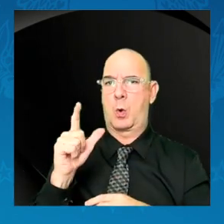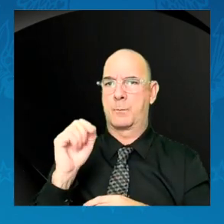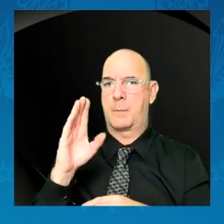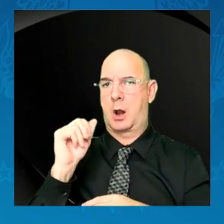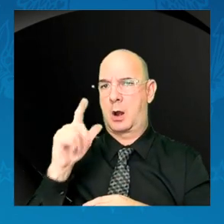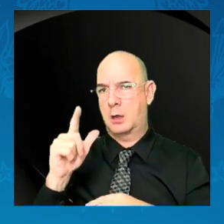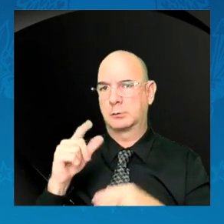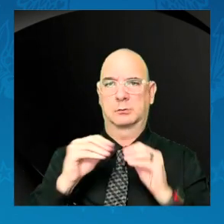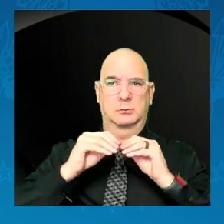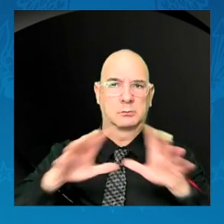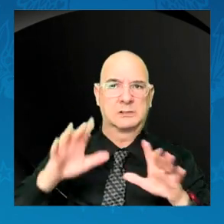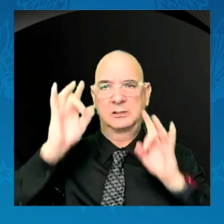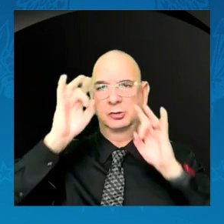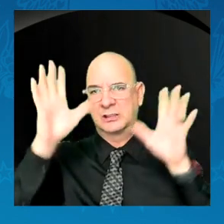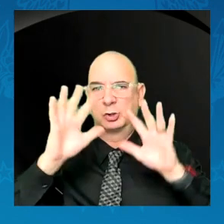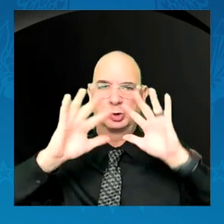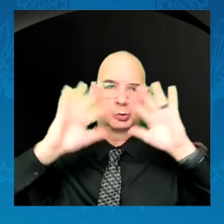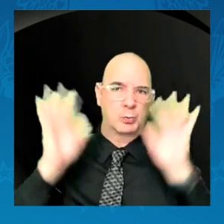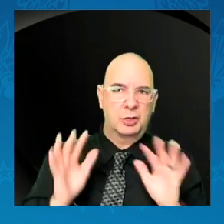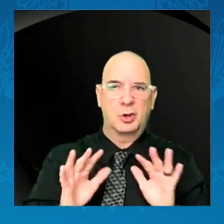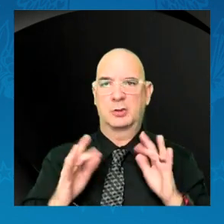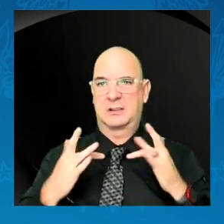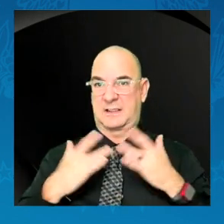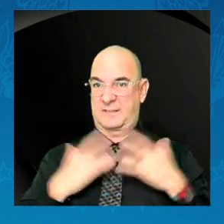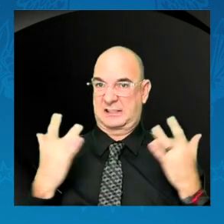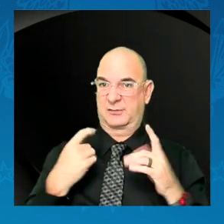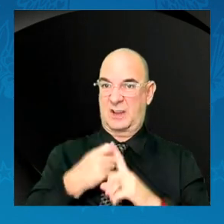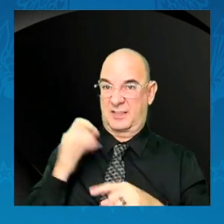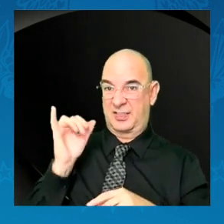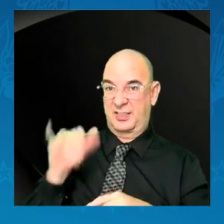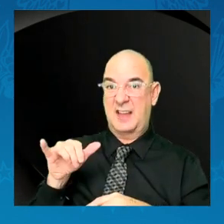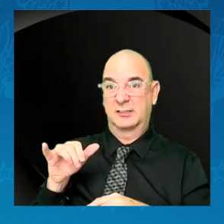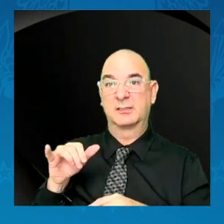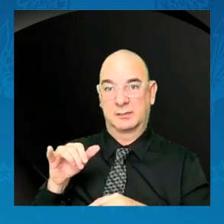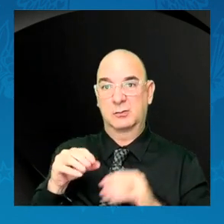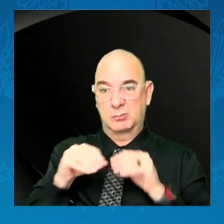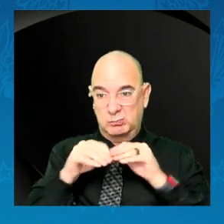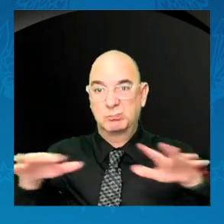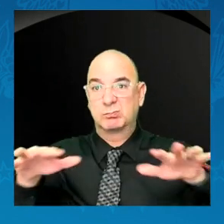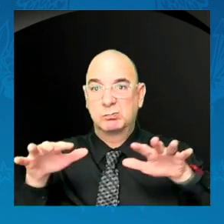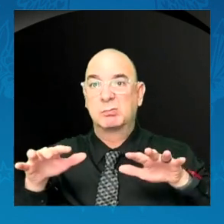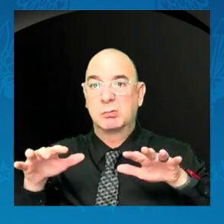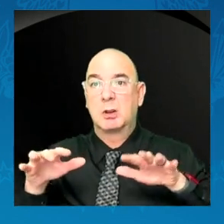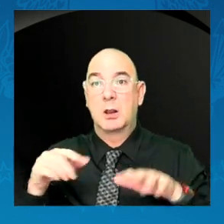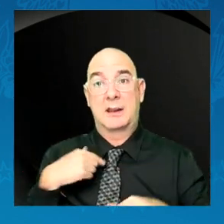Similarly, at Lawrence Berkeley National Laboratory, I know, you know, well, we are now pairing